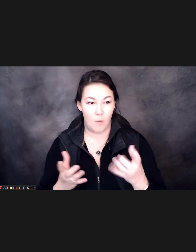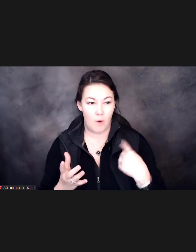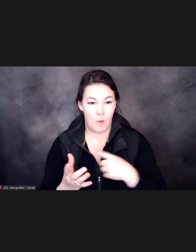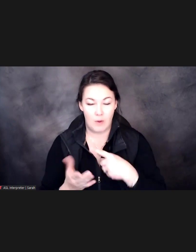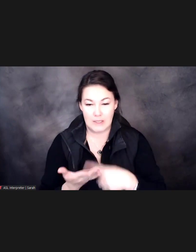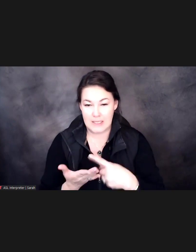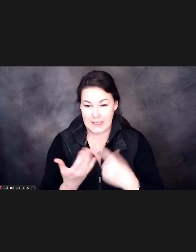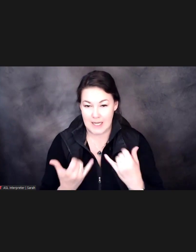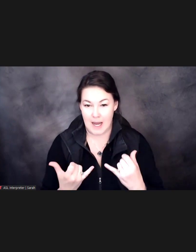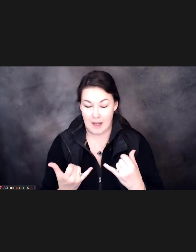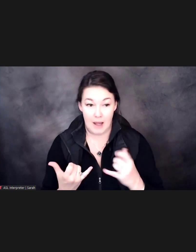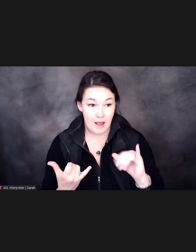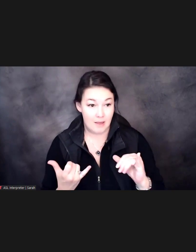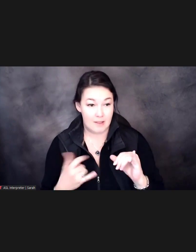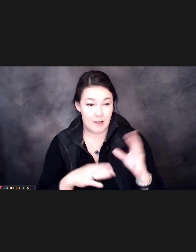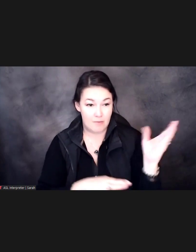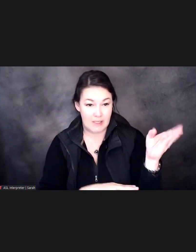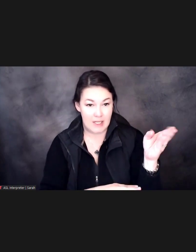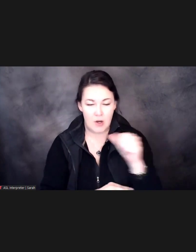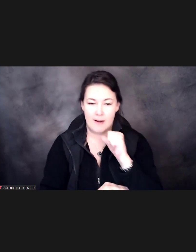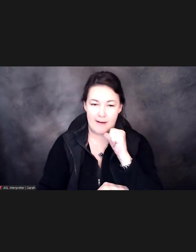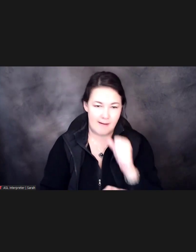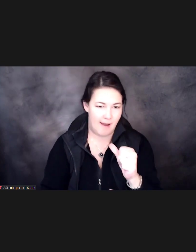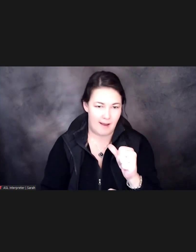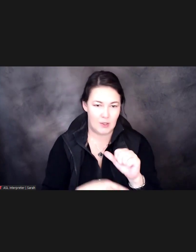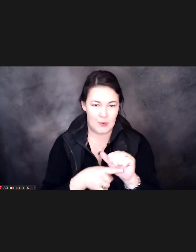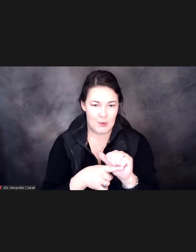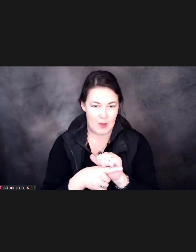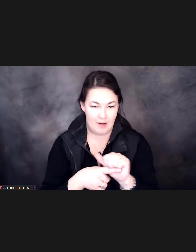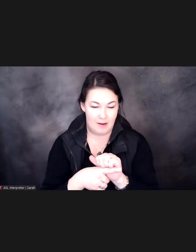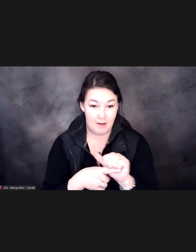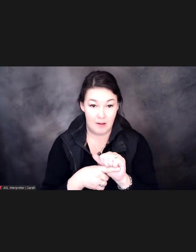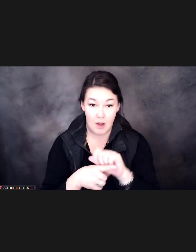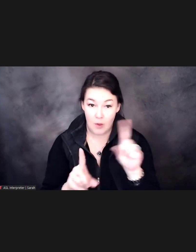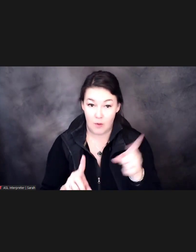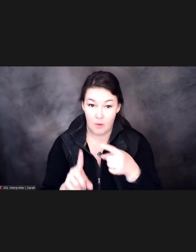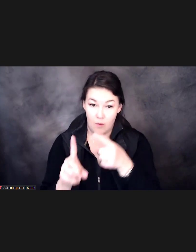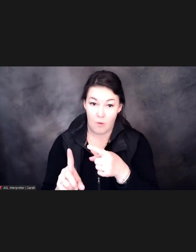While this presentation is not a training per se, our goal is to